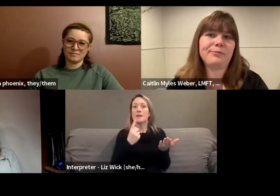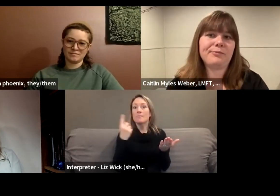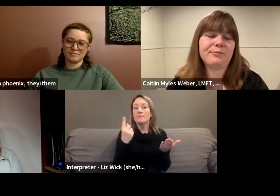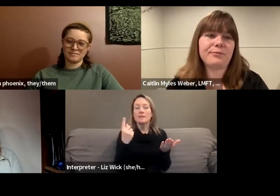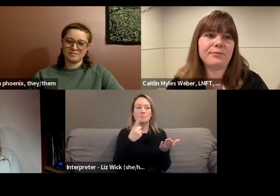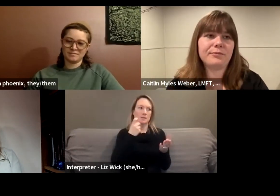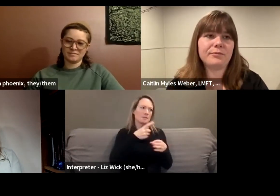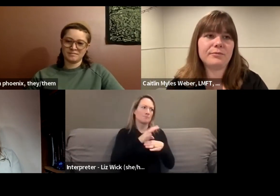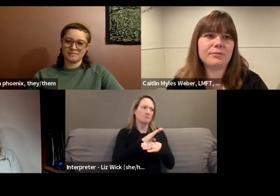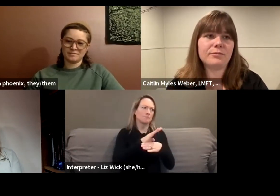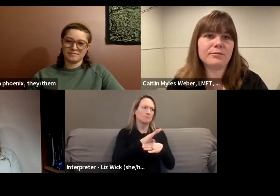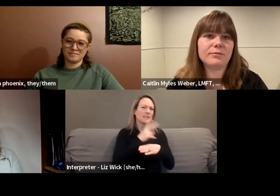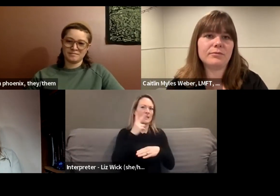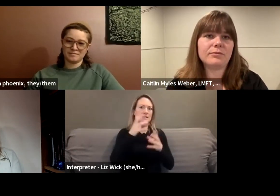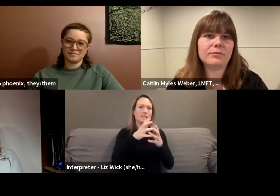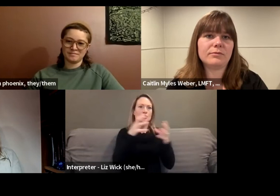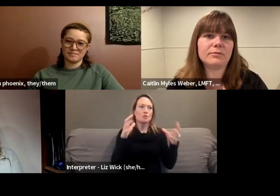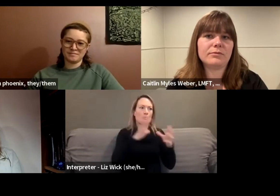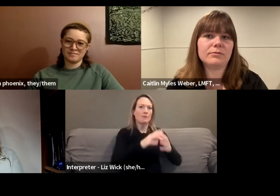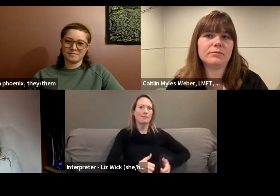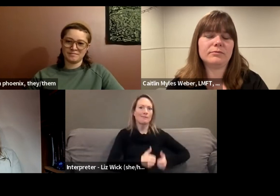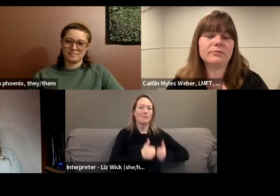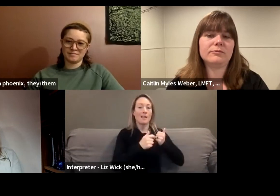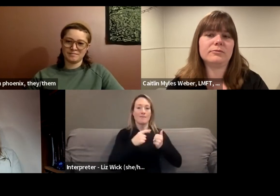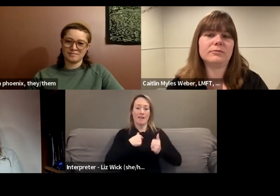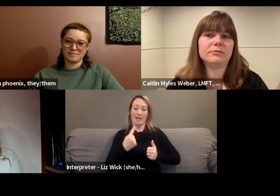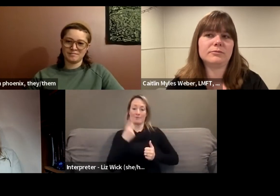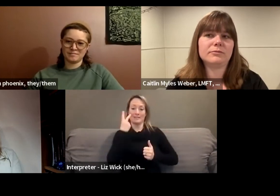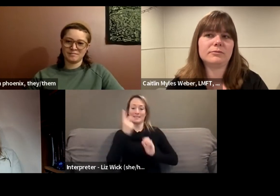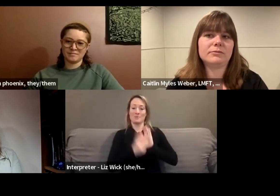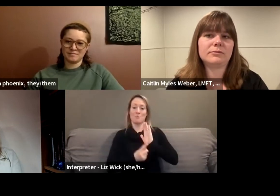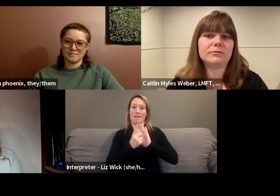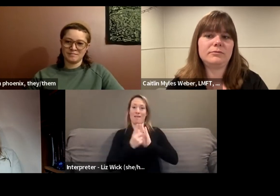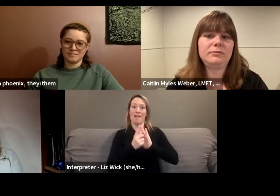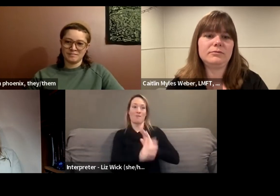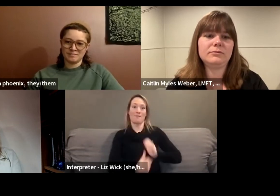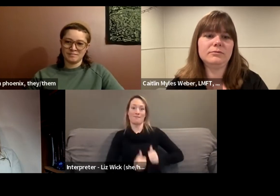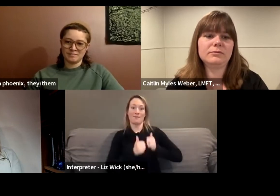and I only see an hour of it a week, right? And so to be able